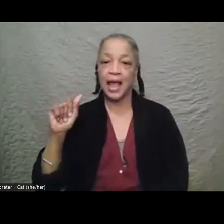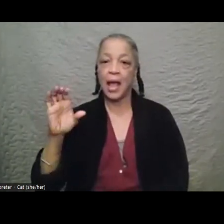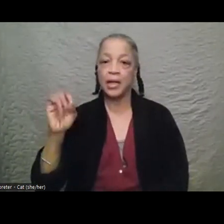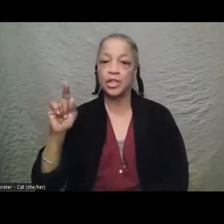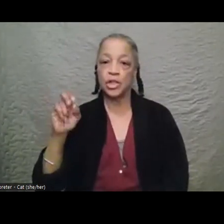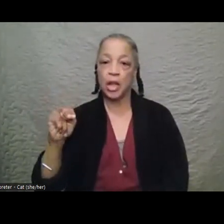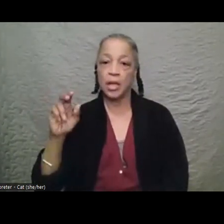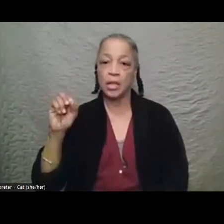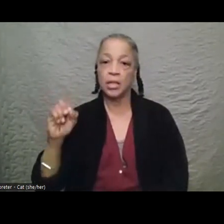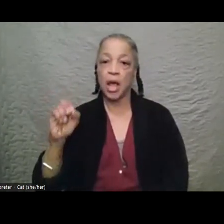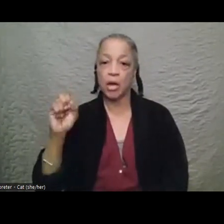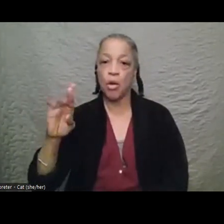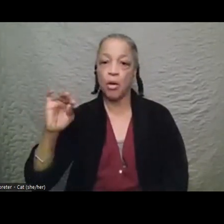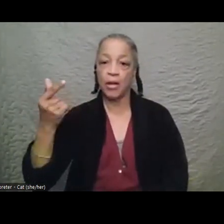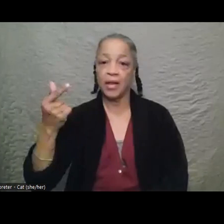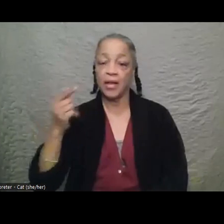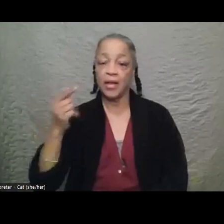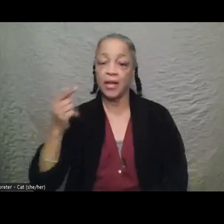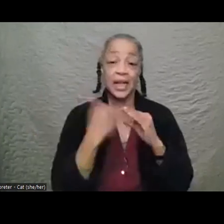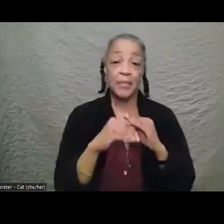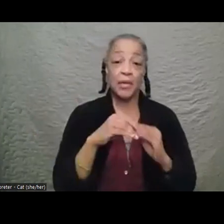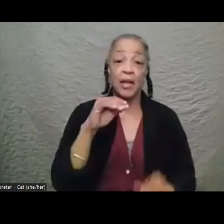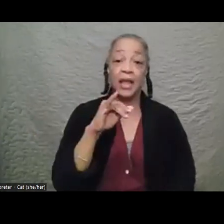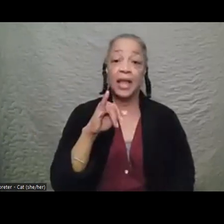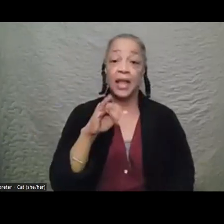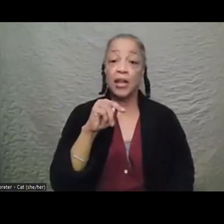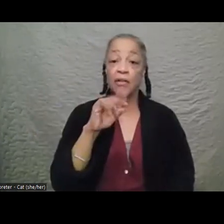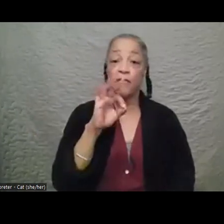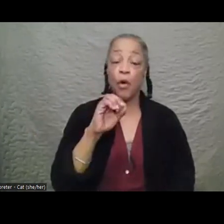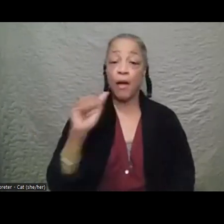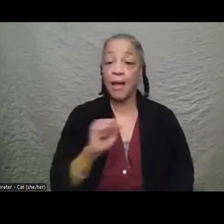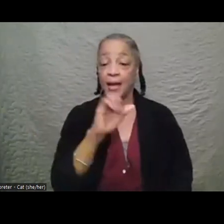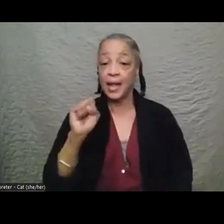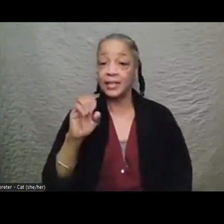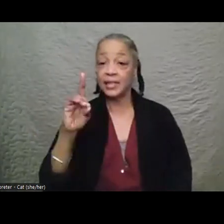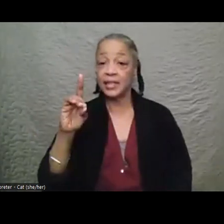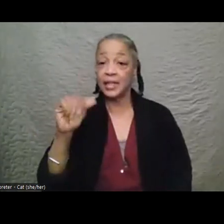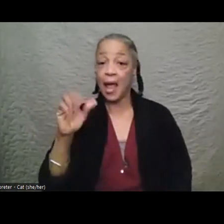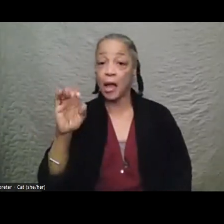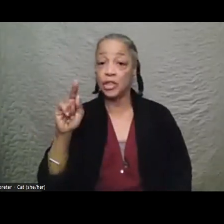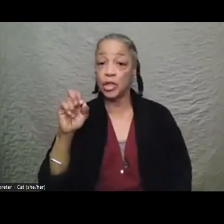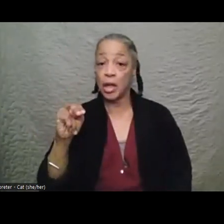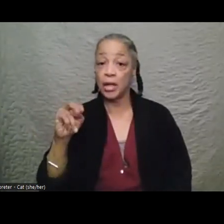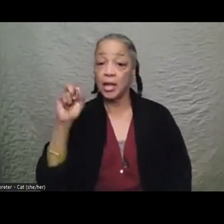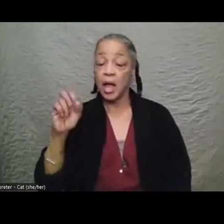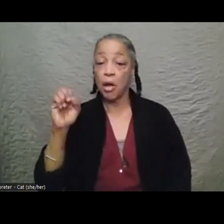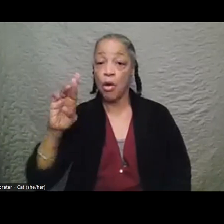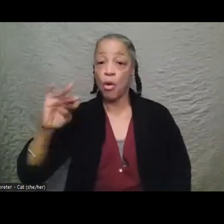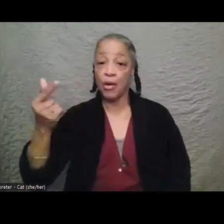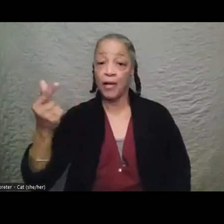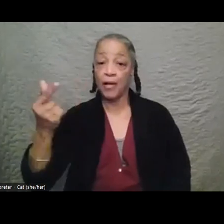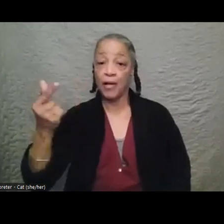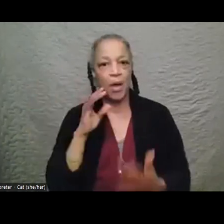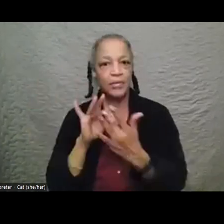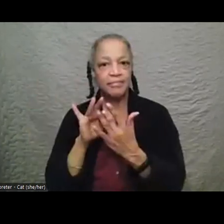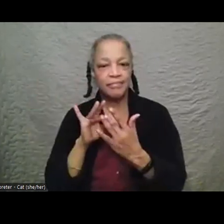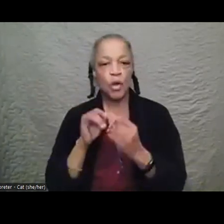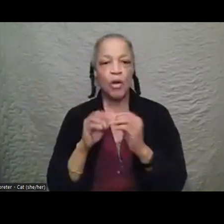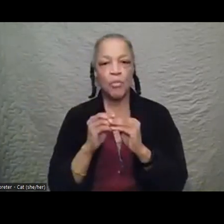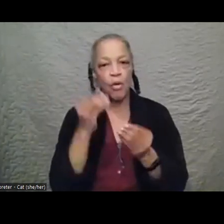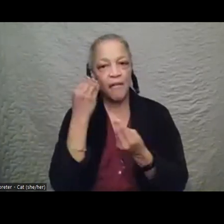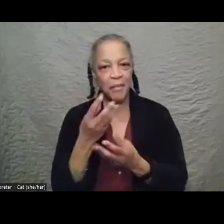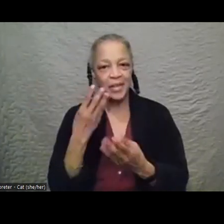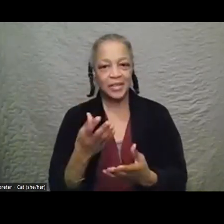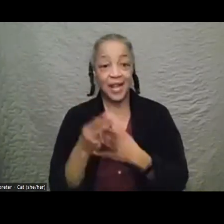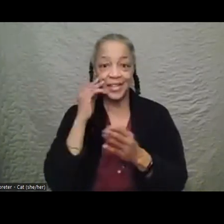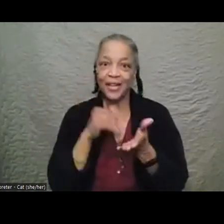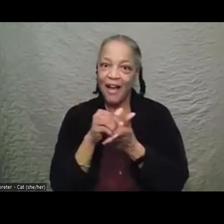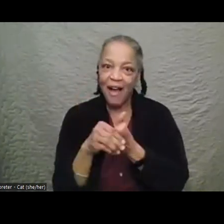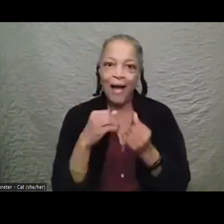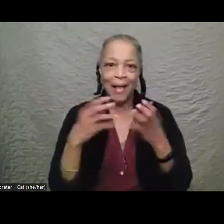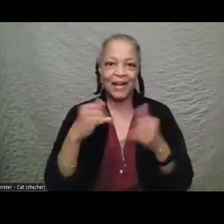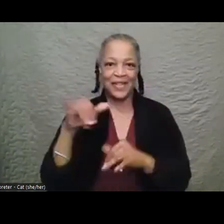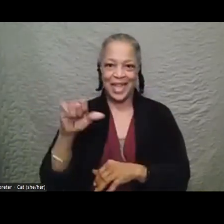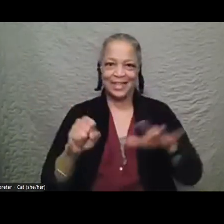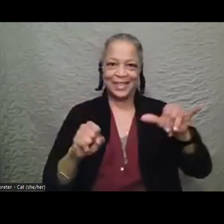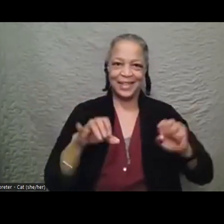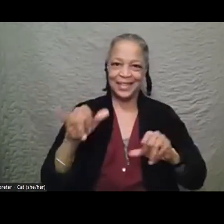You can also email info@ST action.org if you want to find out more . Stay tuned for part